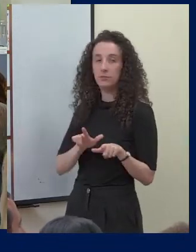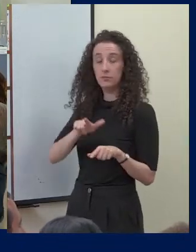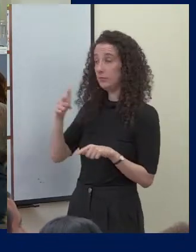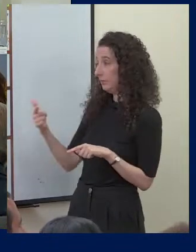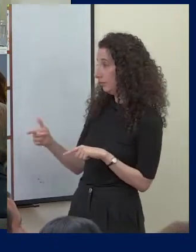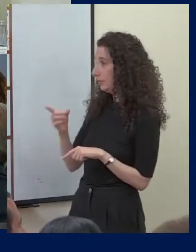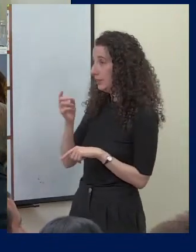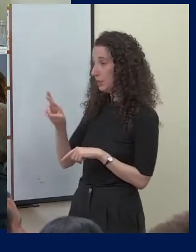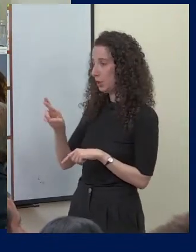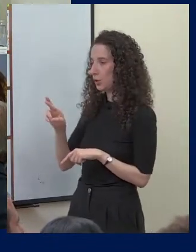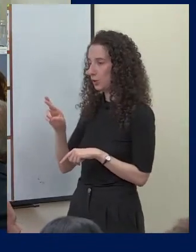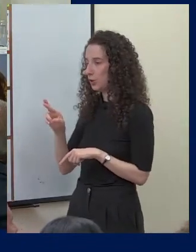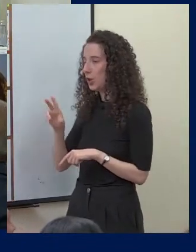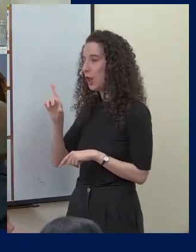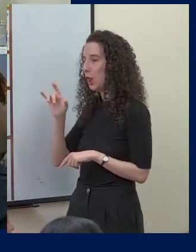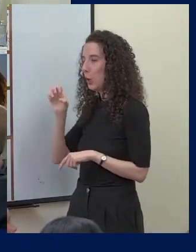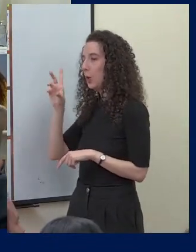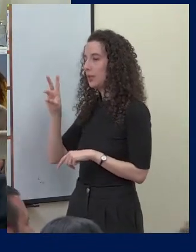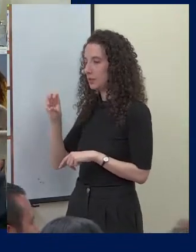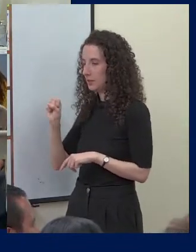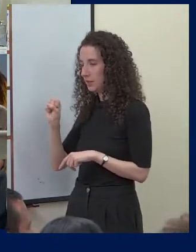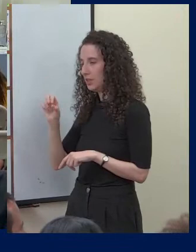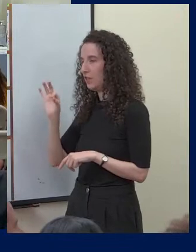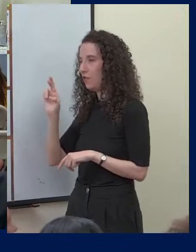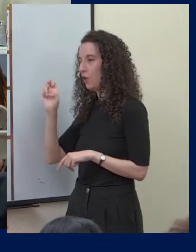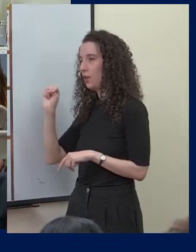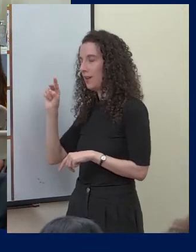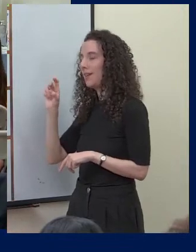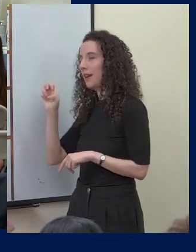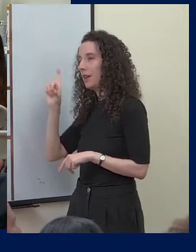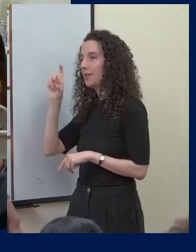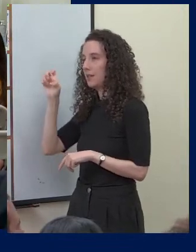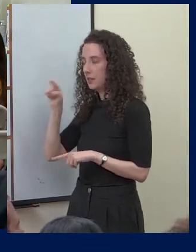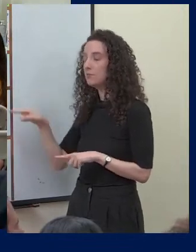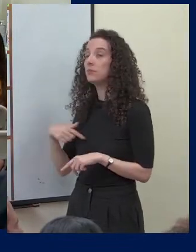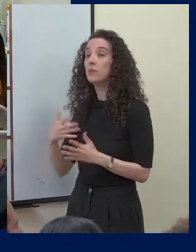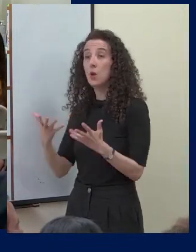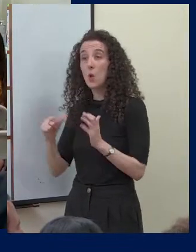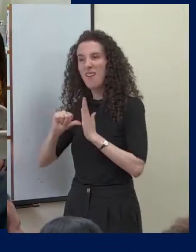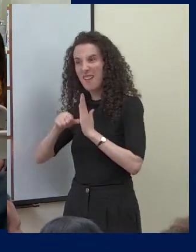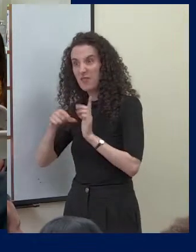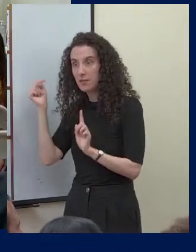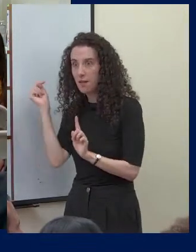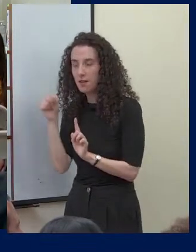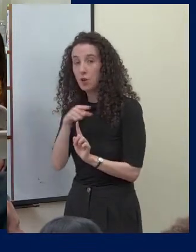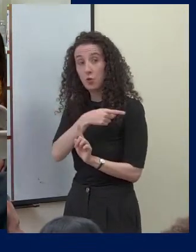Great to be here. I want to emphasize Rosa has been doing this and her team with little support.